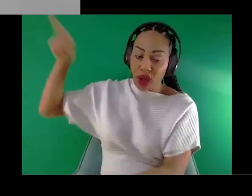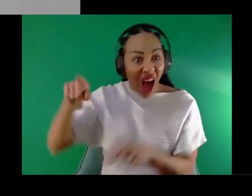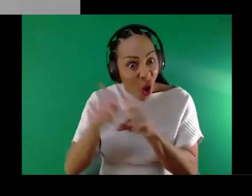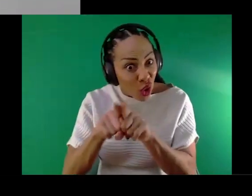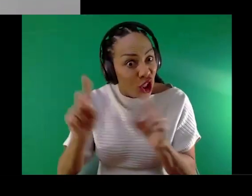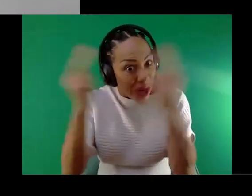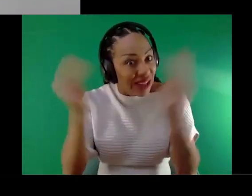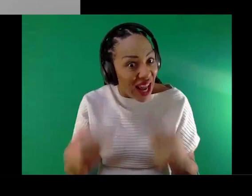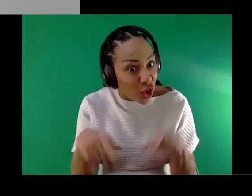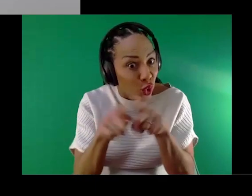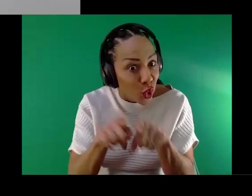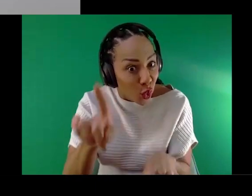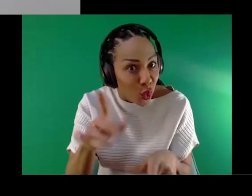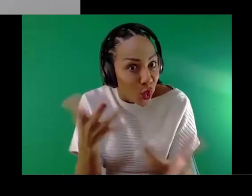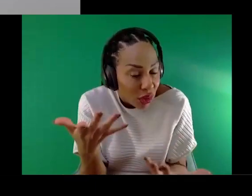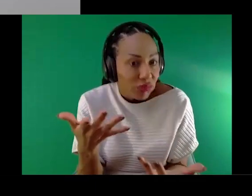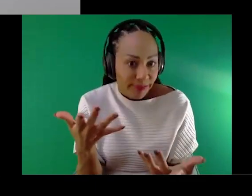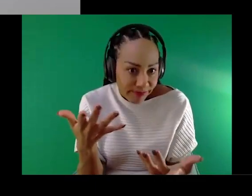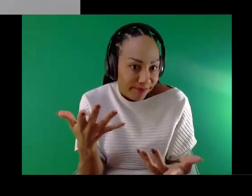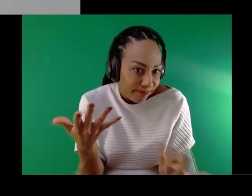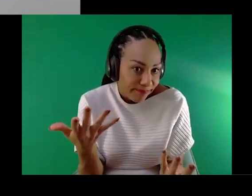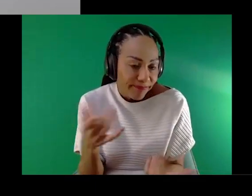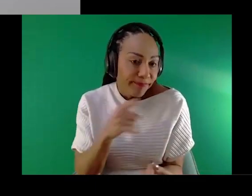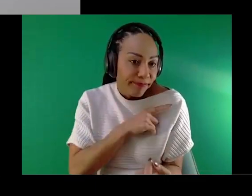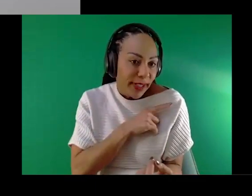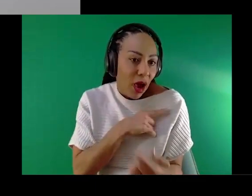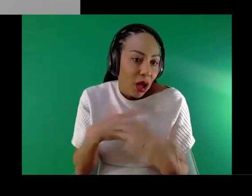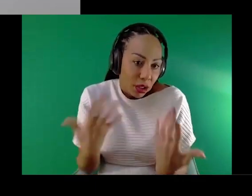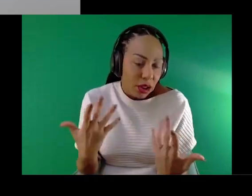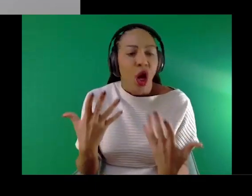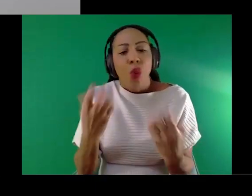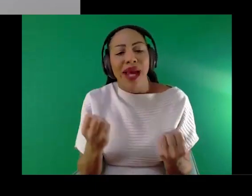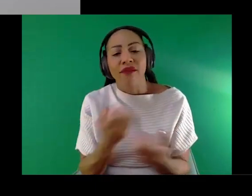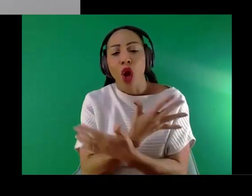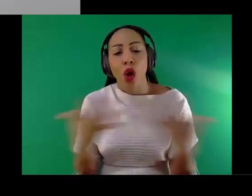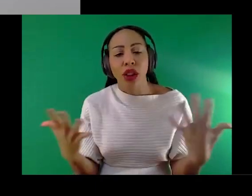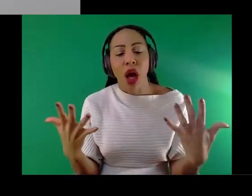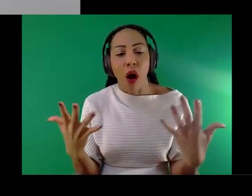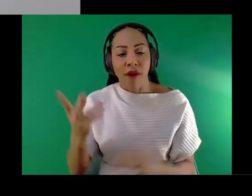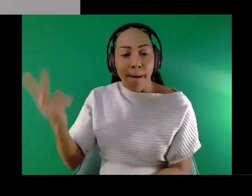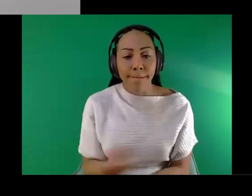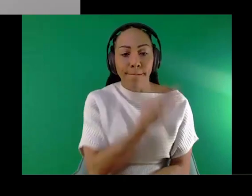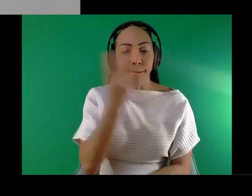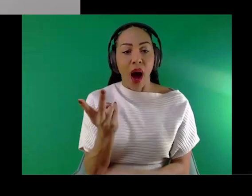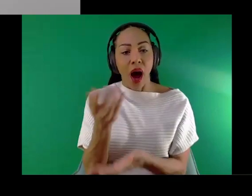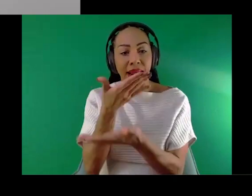know that we have also a series of projects for bilateral exchanges so the activity of uh